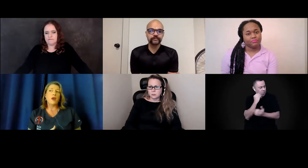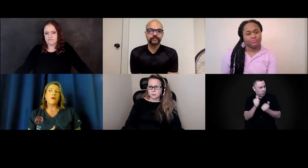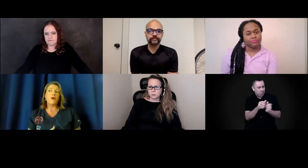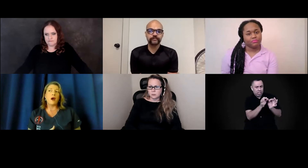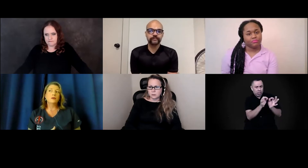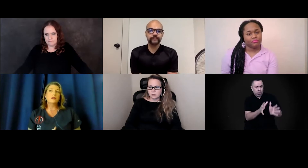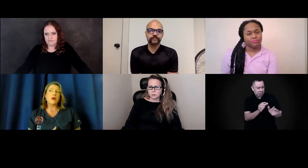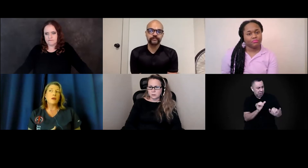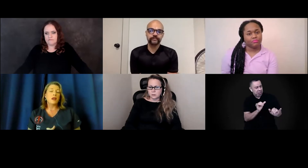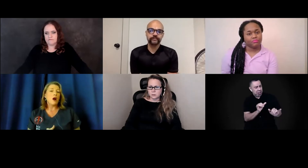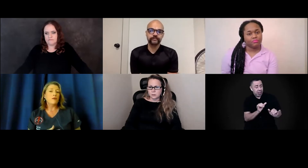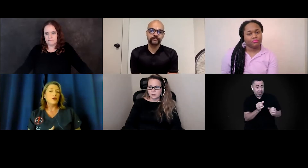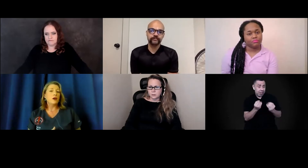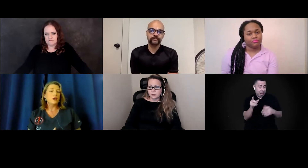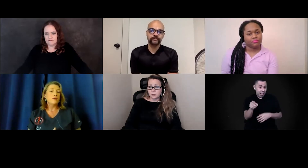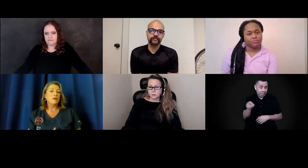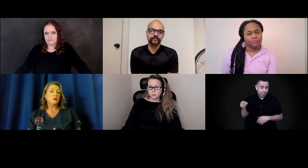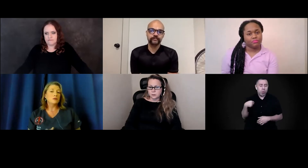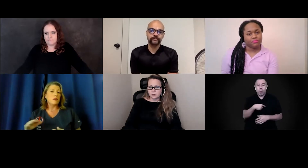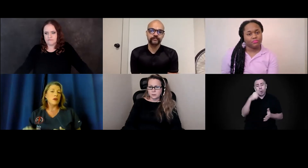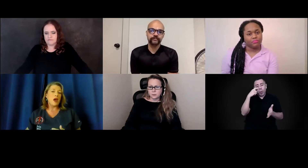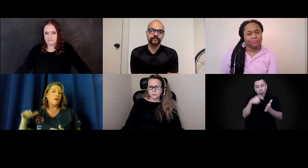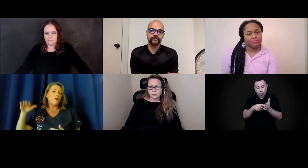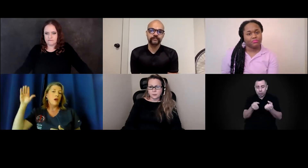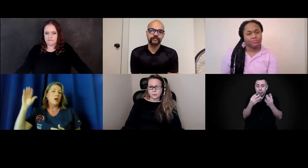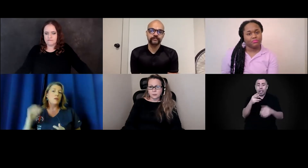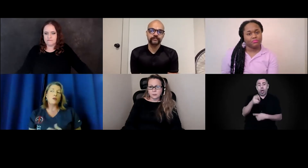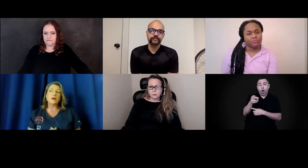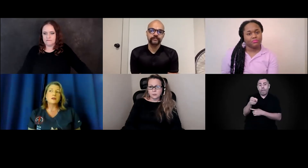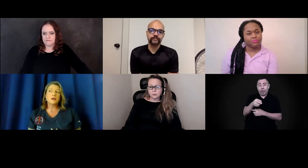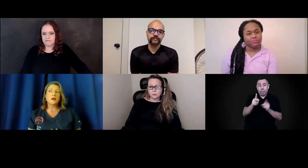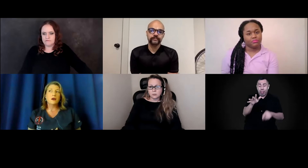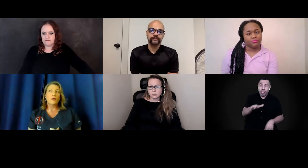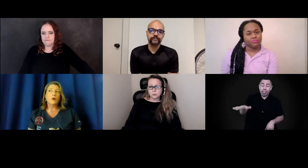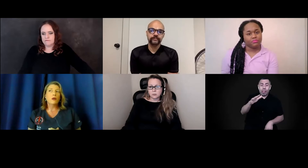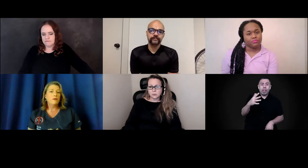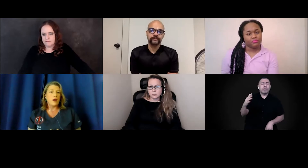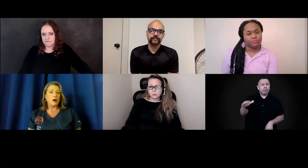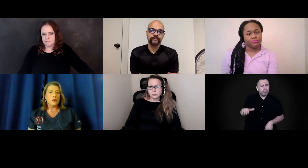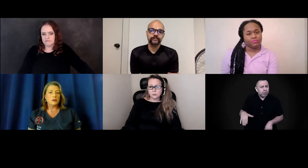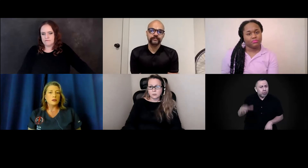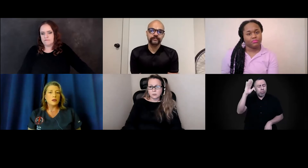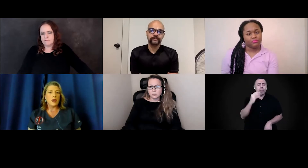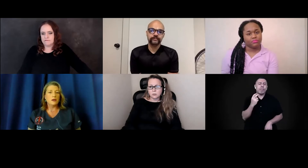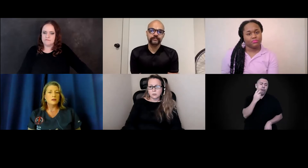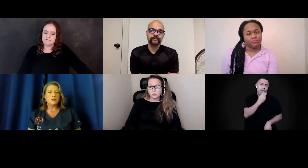We have found that many hard of hearing individuals maybe have been raised in an oral environment